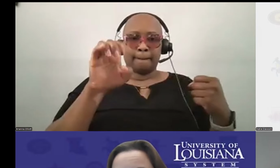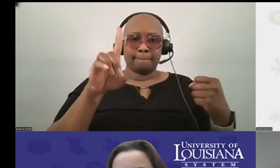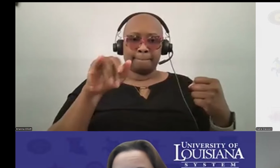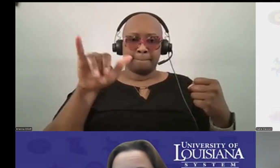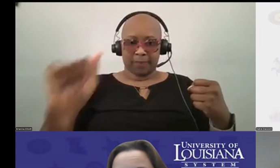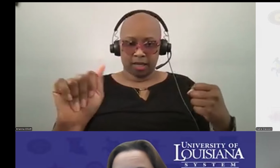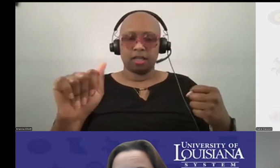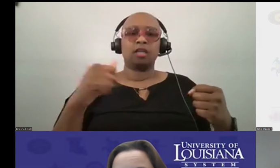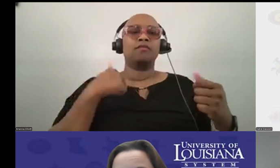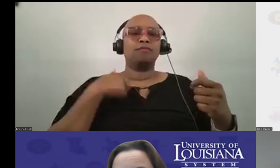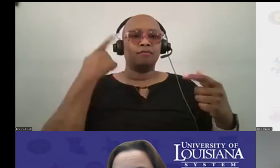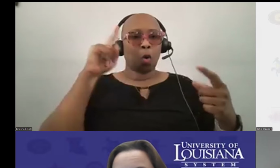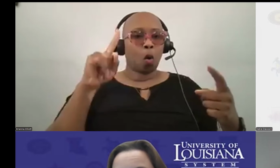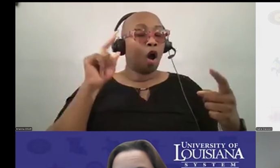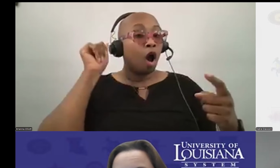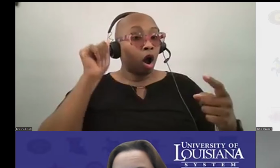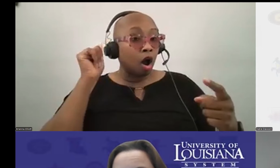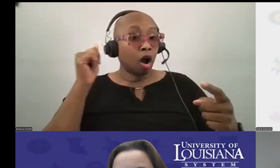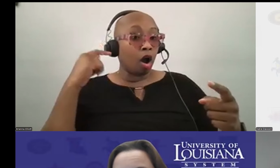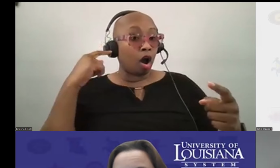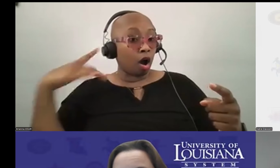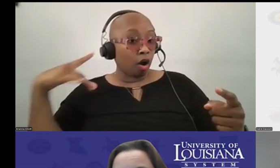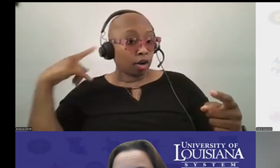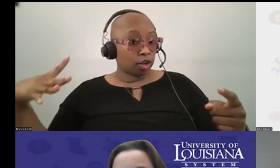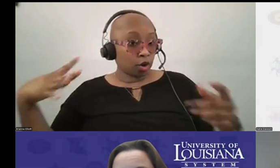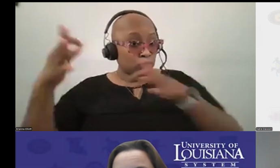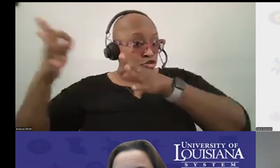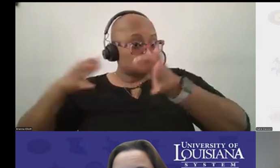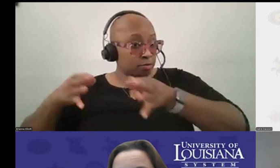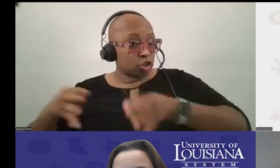description tracks. And we're going to have a whole part of this that we're going to discuss